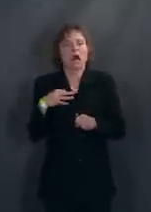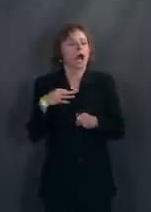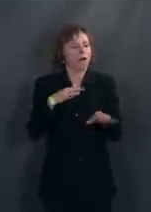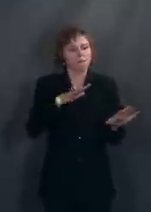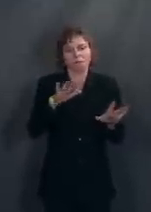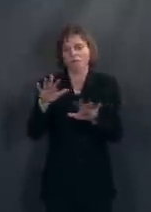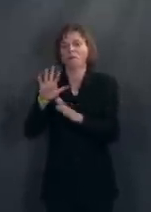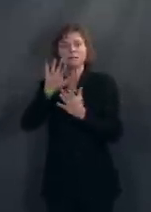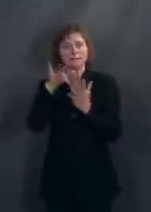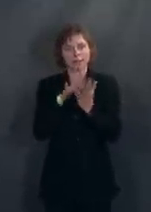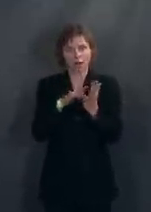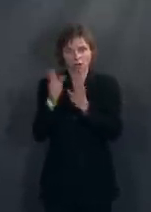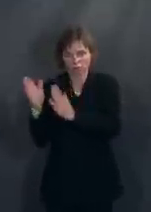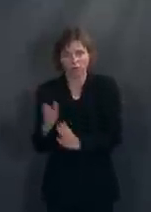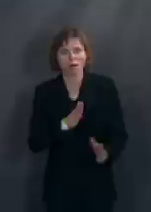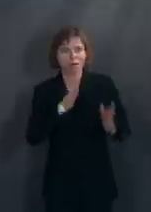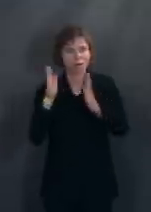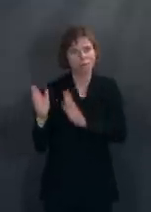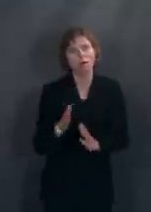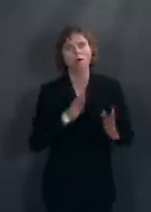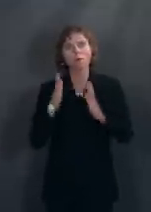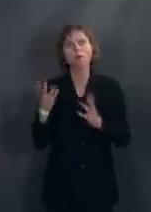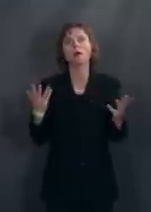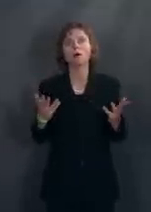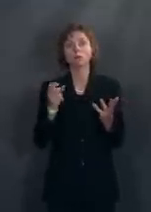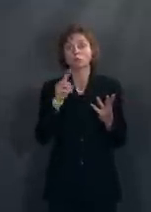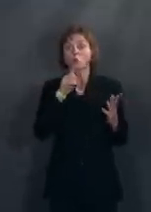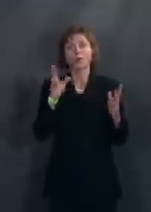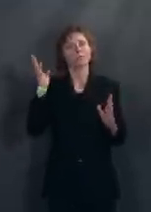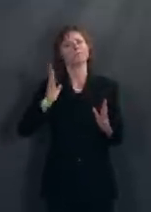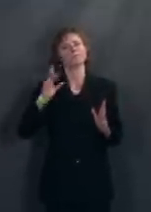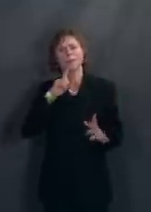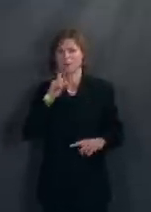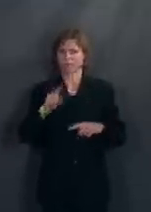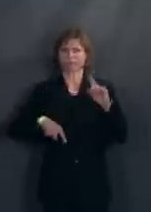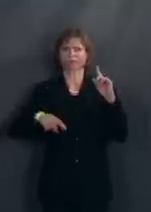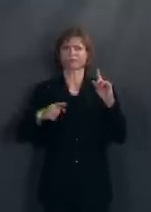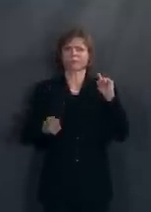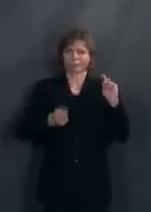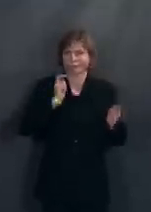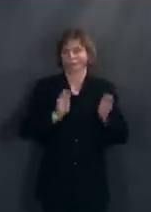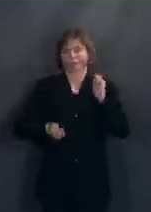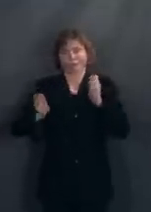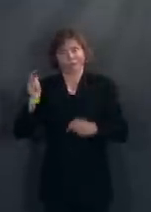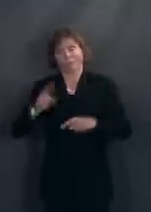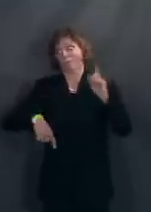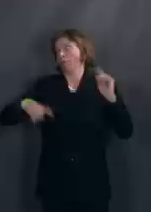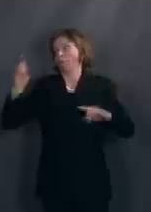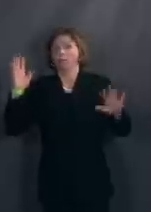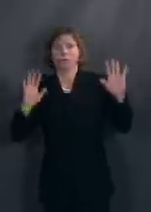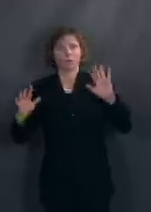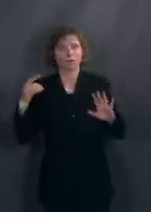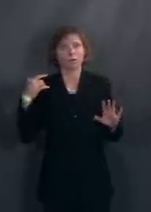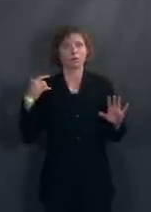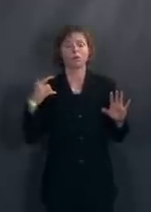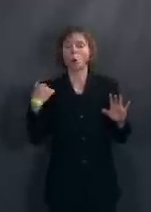So, I think historically there had been fluctuation. We are very tuned into not having that fluctuation